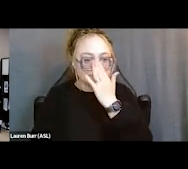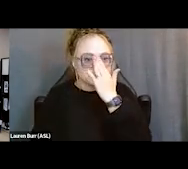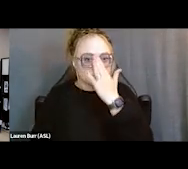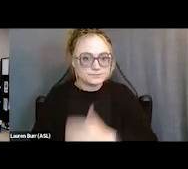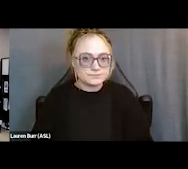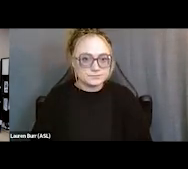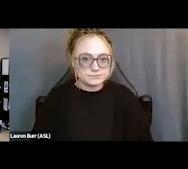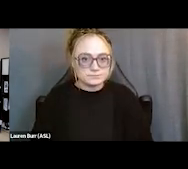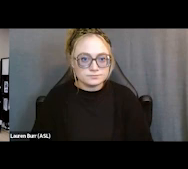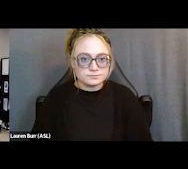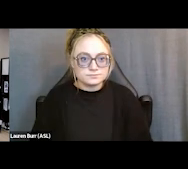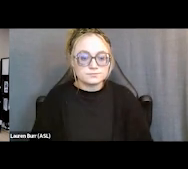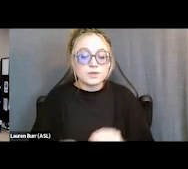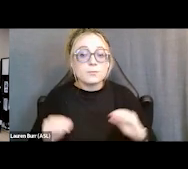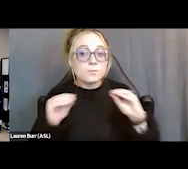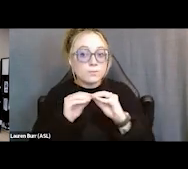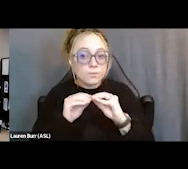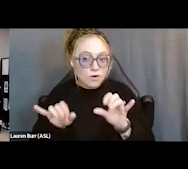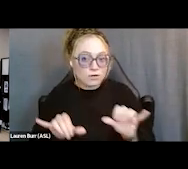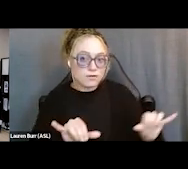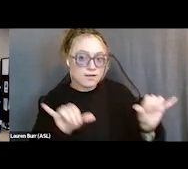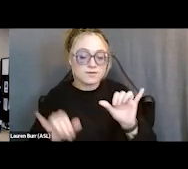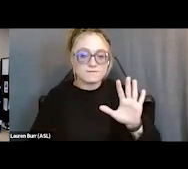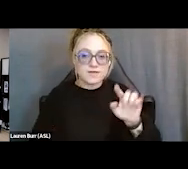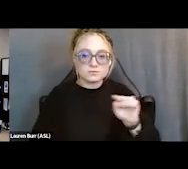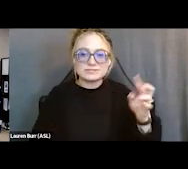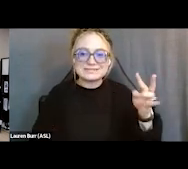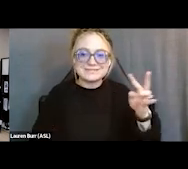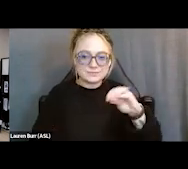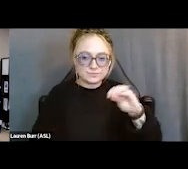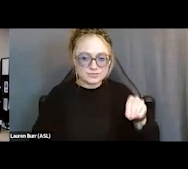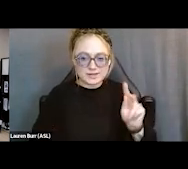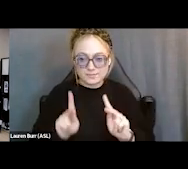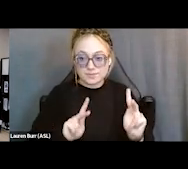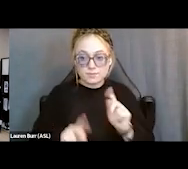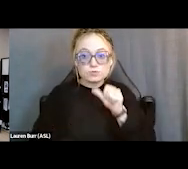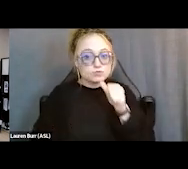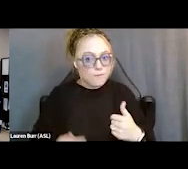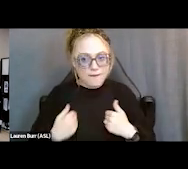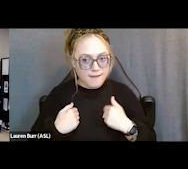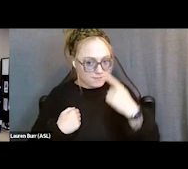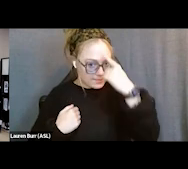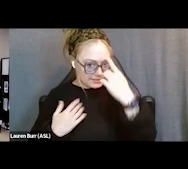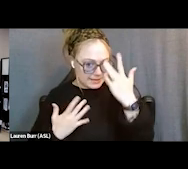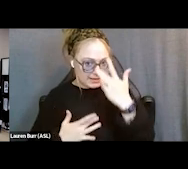So even more commonly, about 5% to 17% of individuals that do not have a mental illness will experience hallucinations